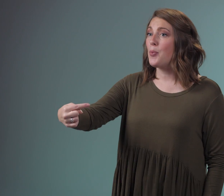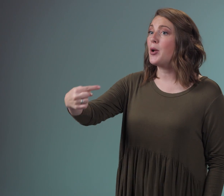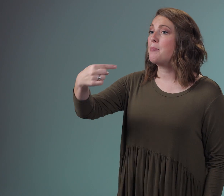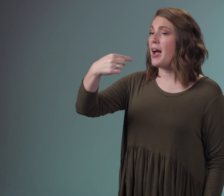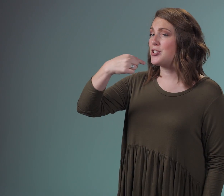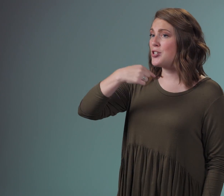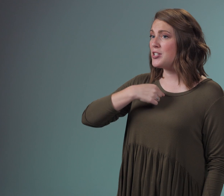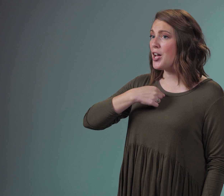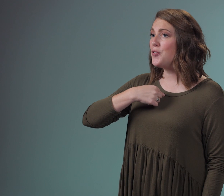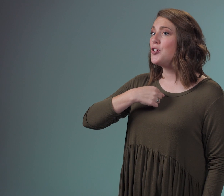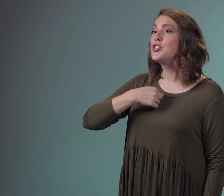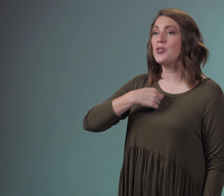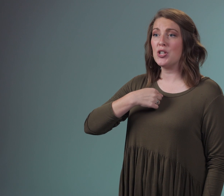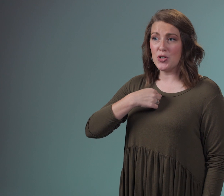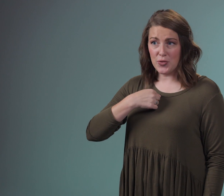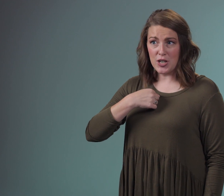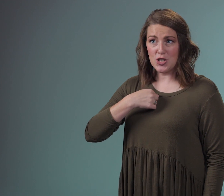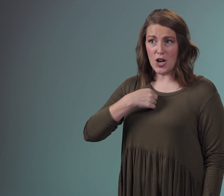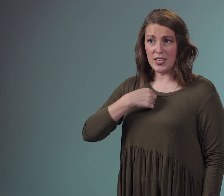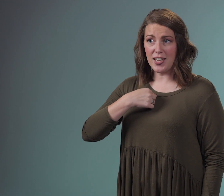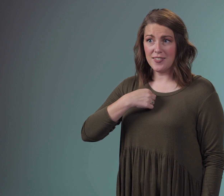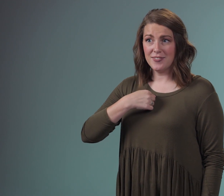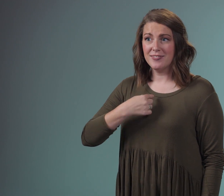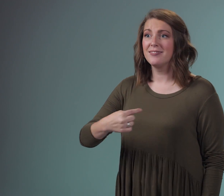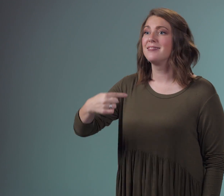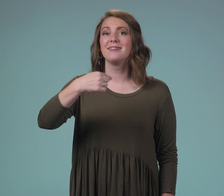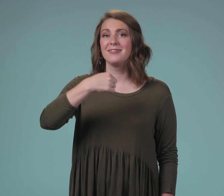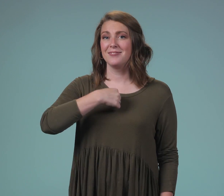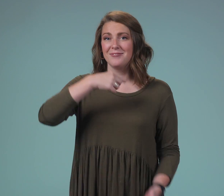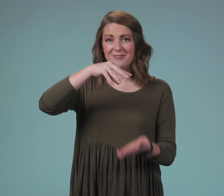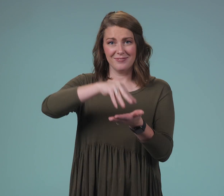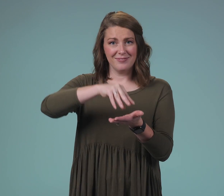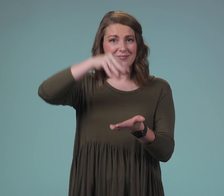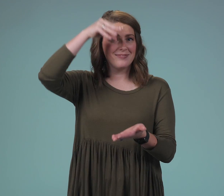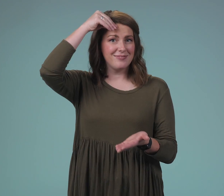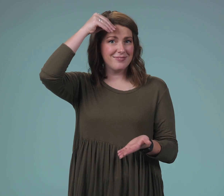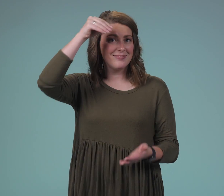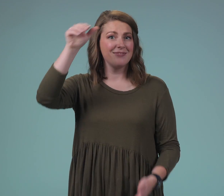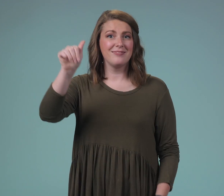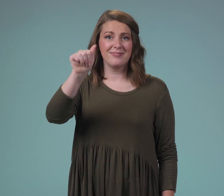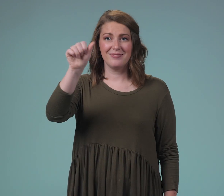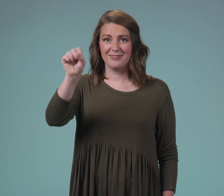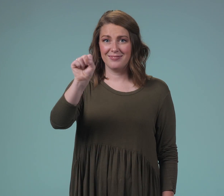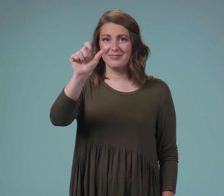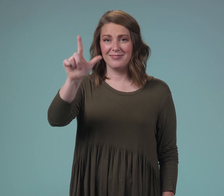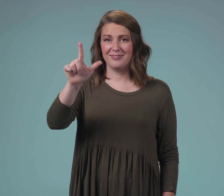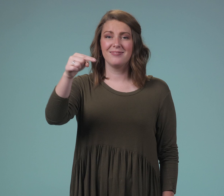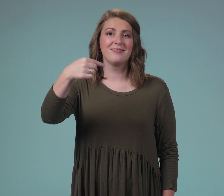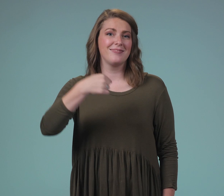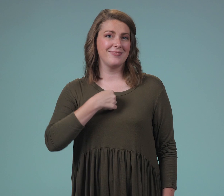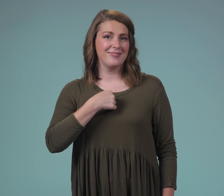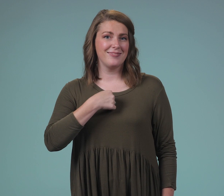Point back to yourself show that you're finished talking.